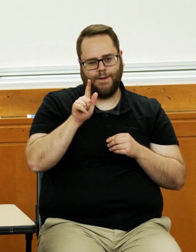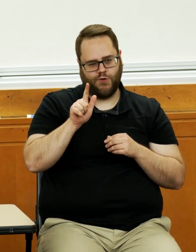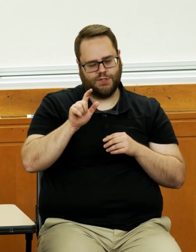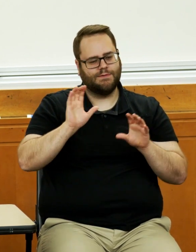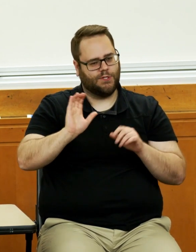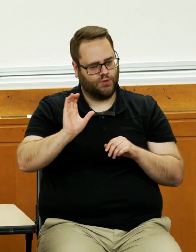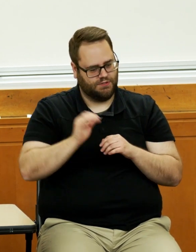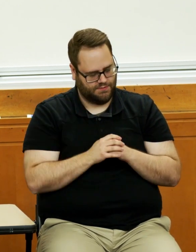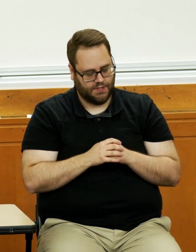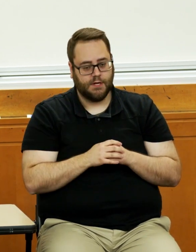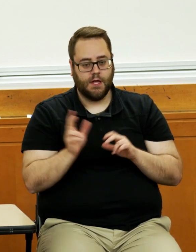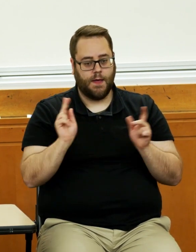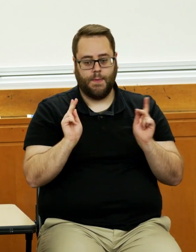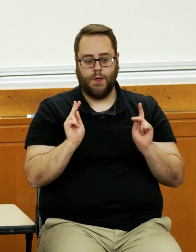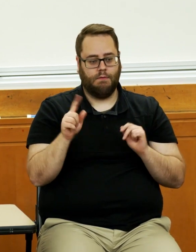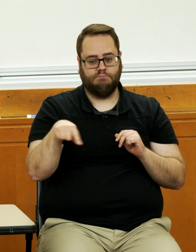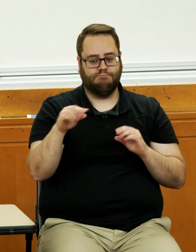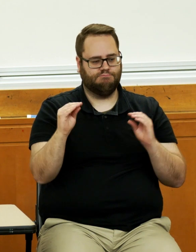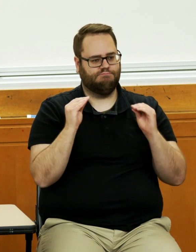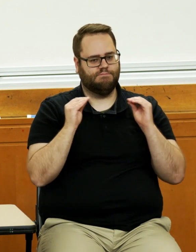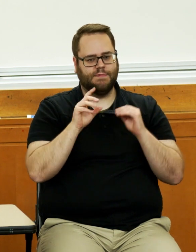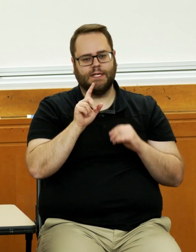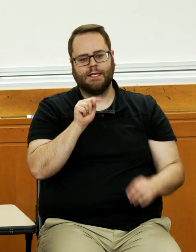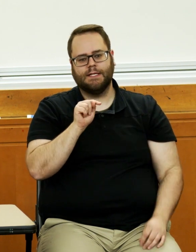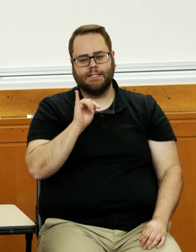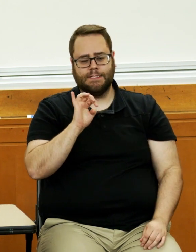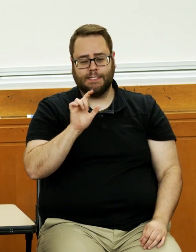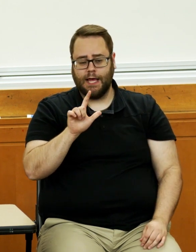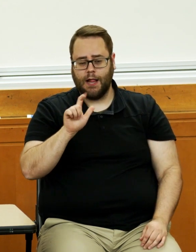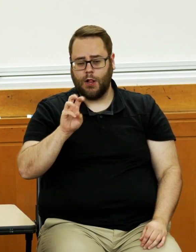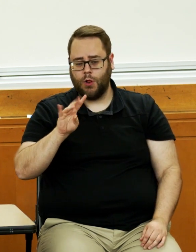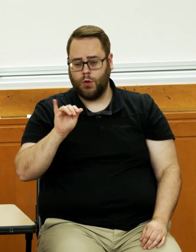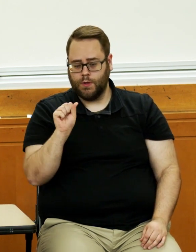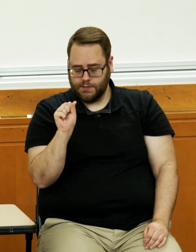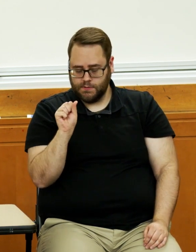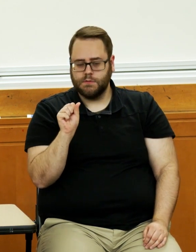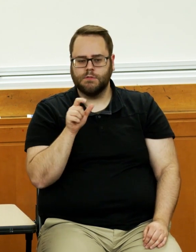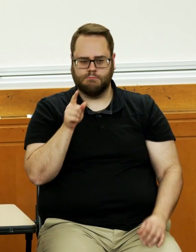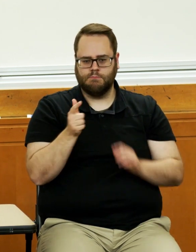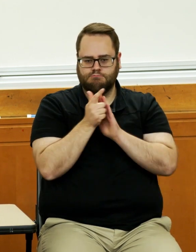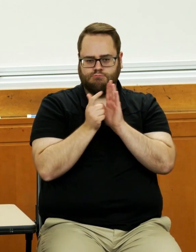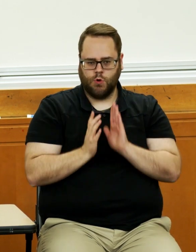People who have taught me things, T.L. Lewis, who is an attorney and organizer,